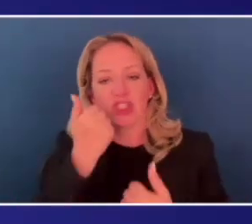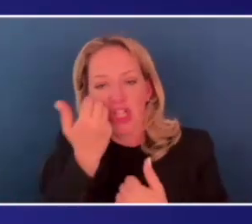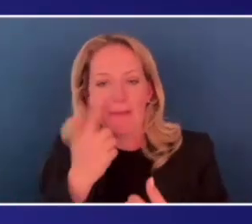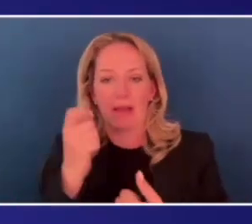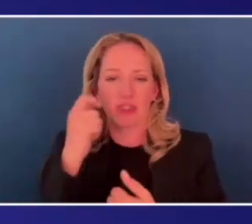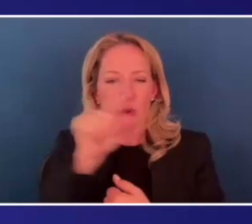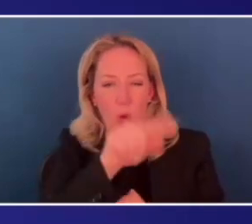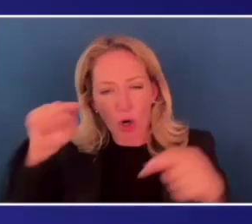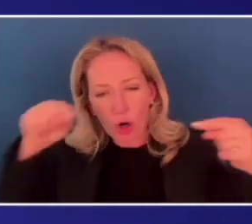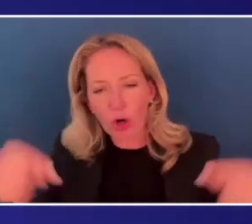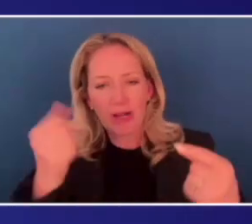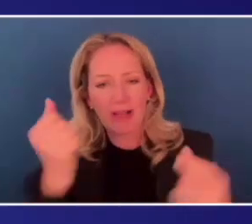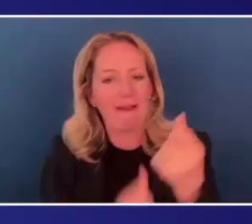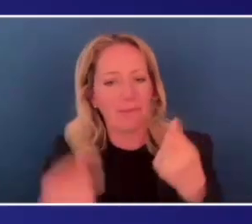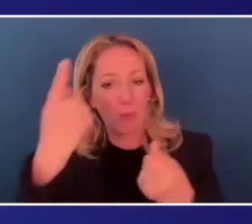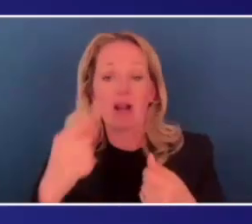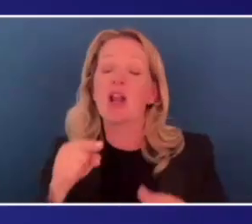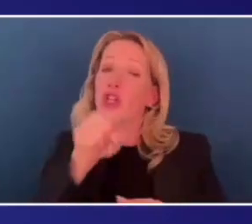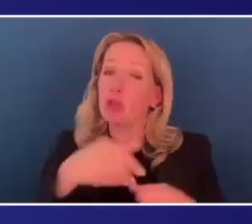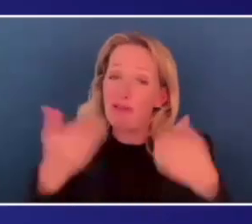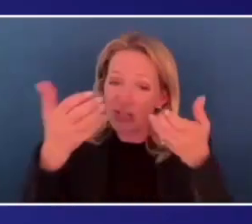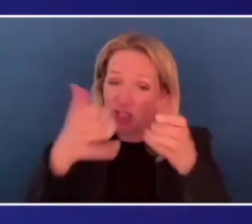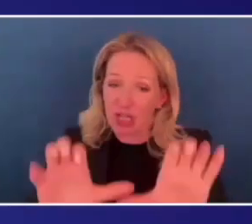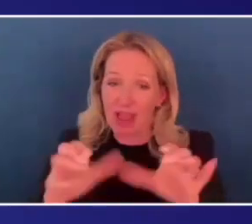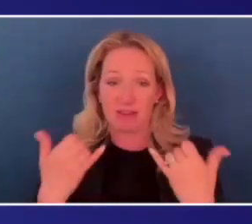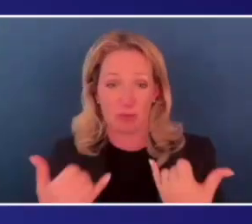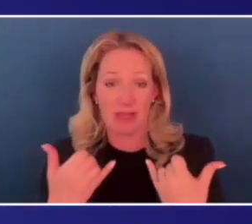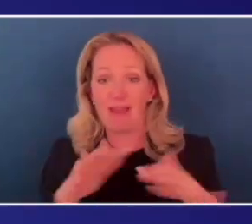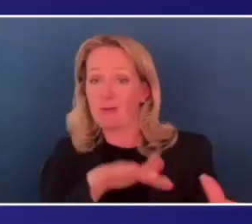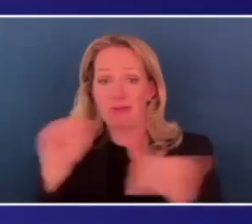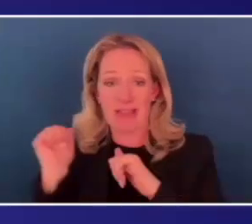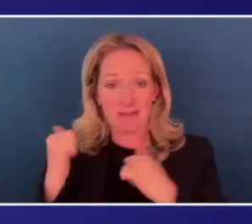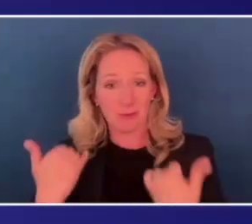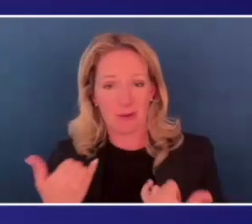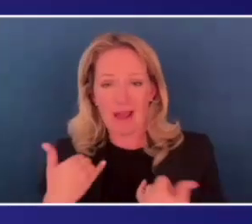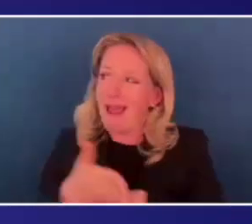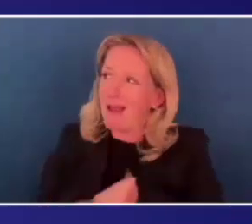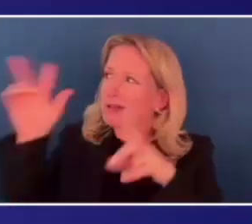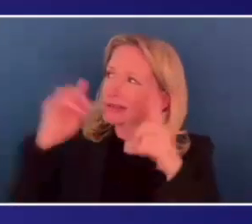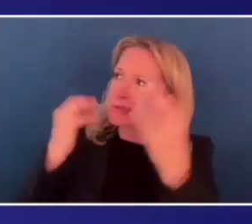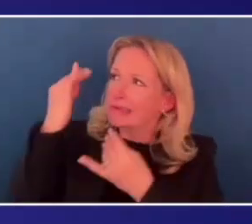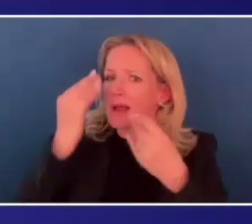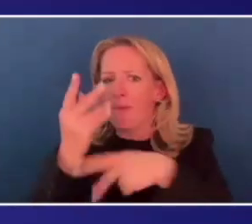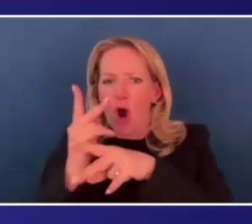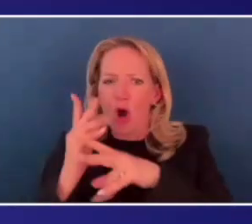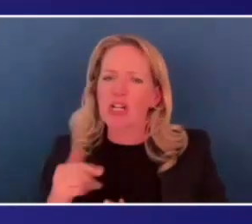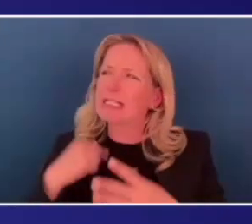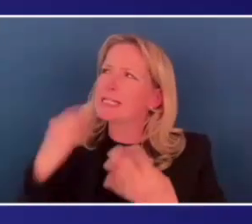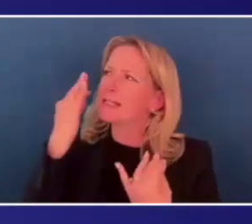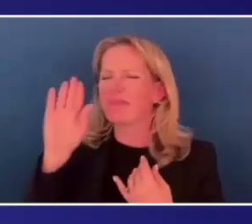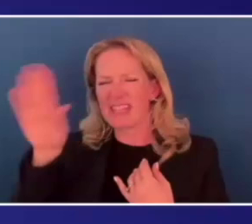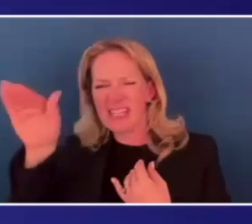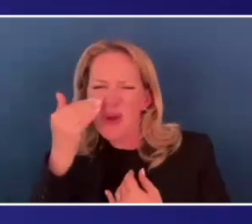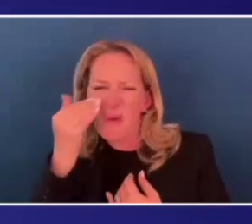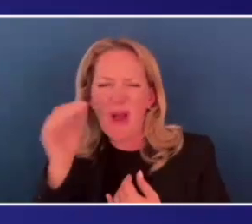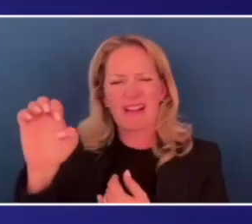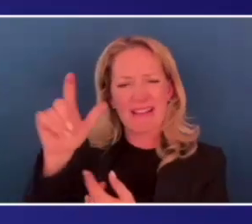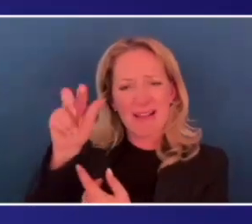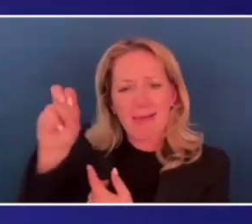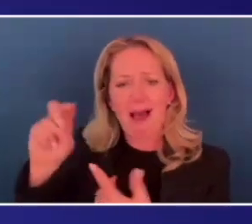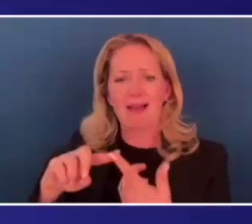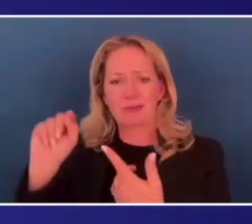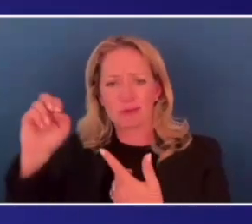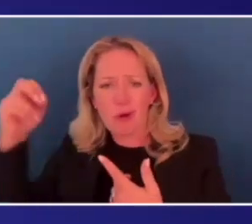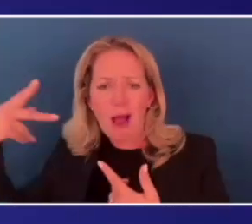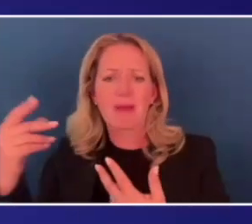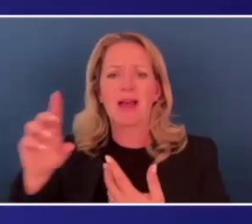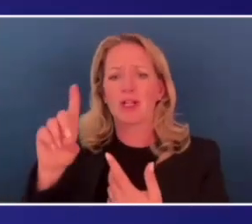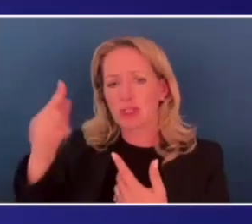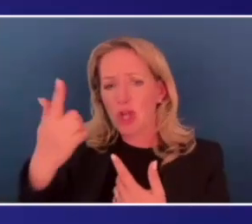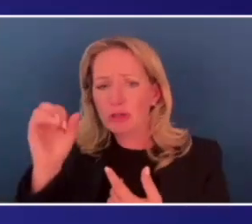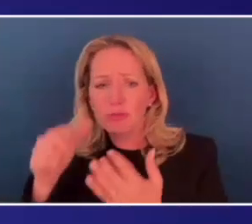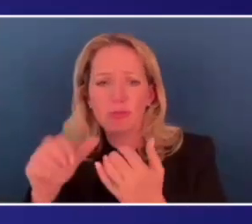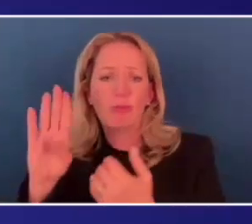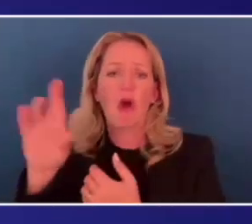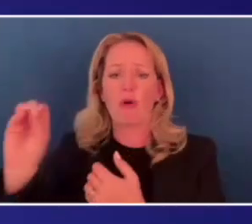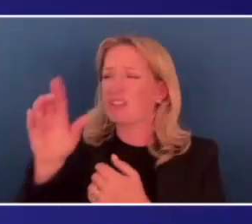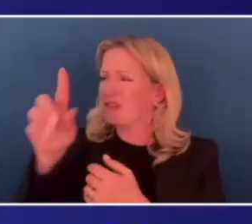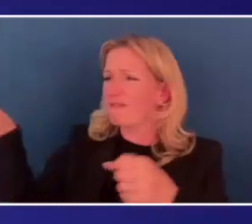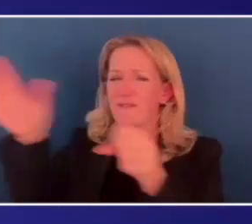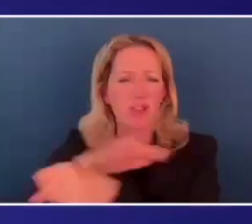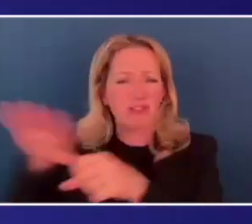And you have a chance today to leave here after listening to borrowers and say, you know what, the Doge Road, Elon, Trump, they're all full of fit and I'm gonna turn my life around and I'm gonna help borrowers.